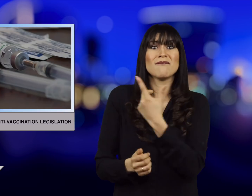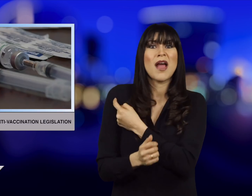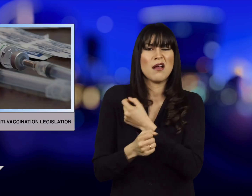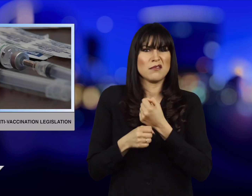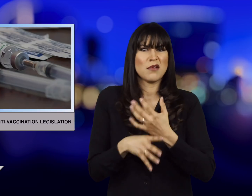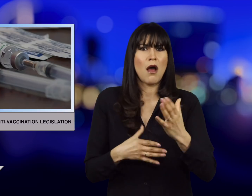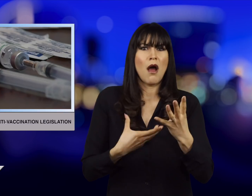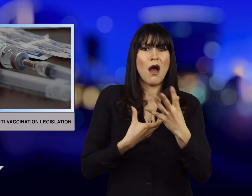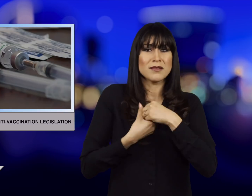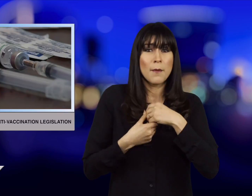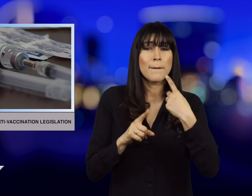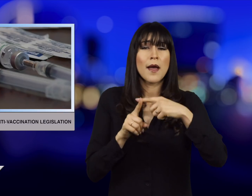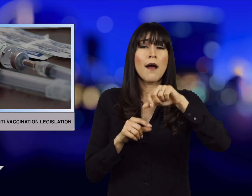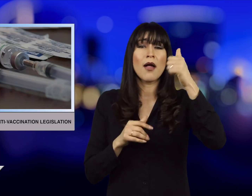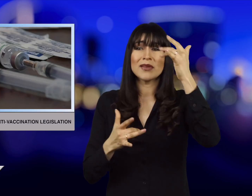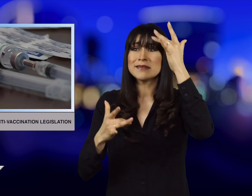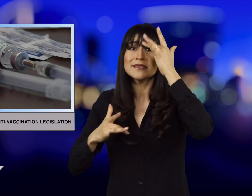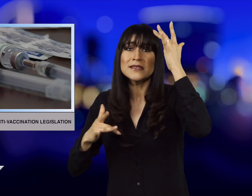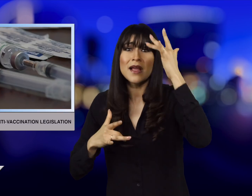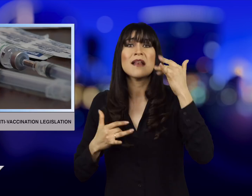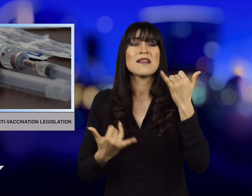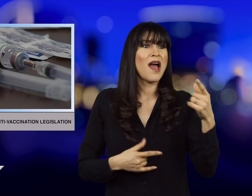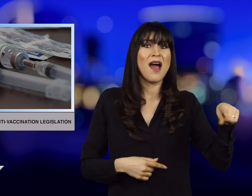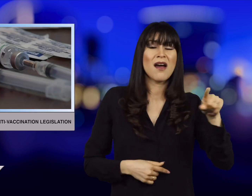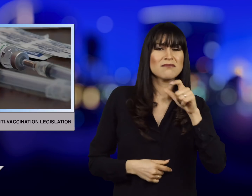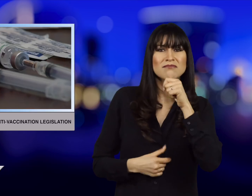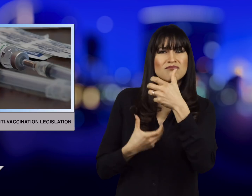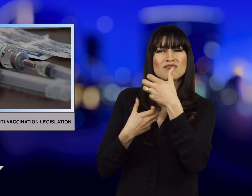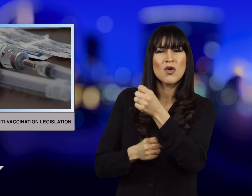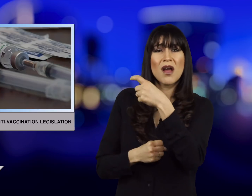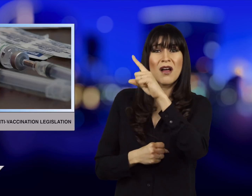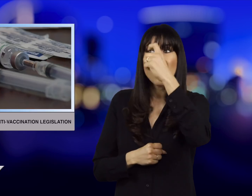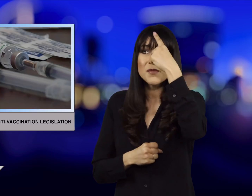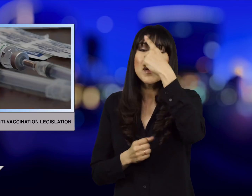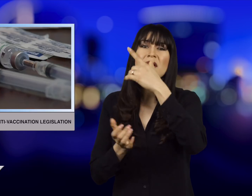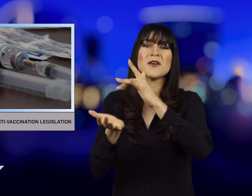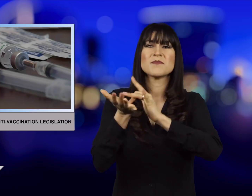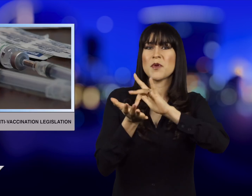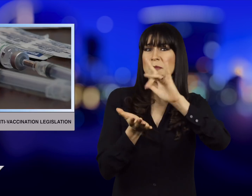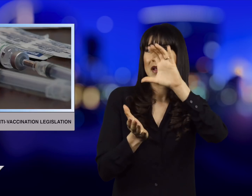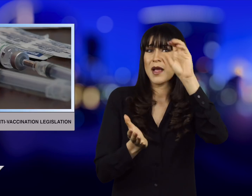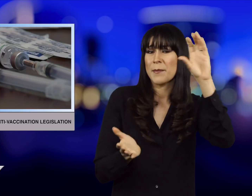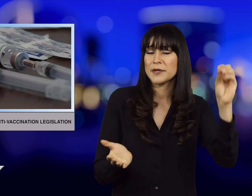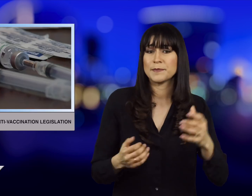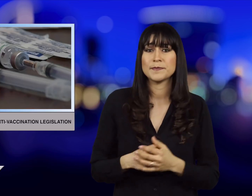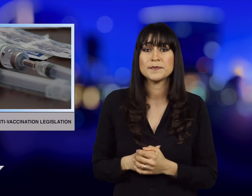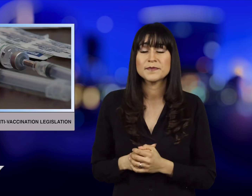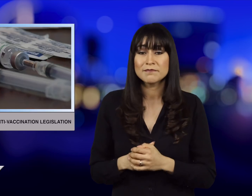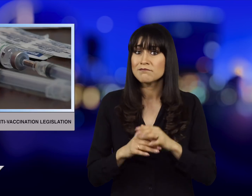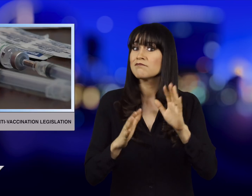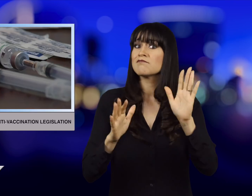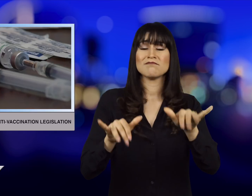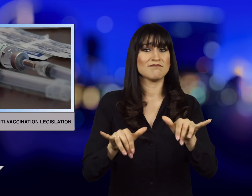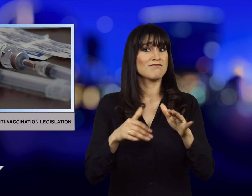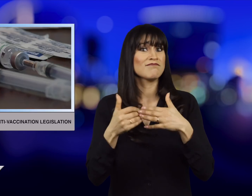These are people who believe vaccines cause autism and other diseases and they are distrustful of the government and pharmaceutical companies.